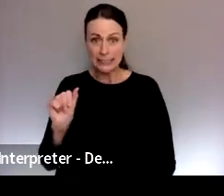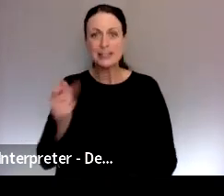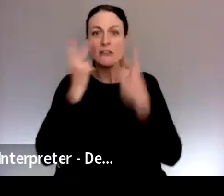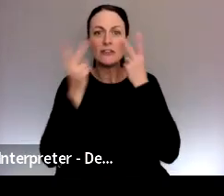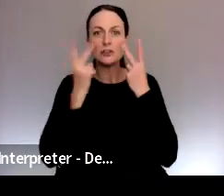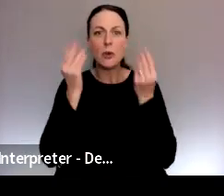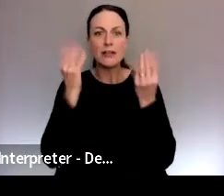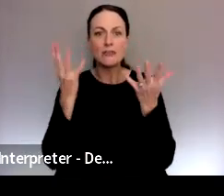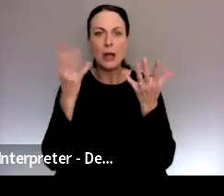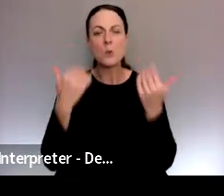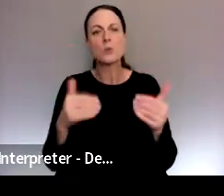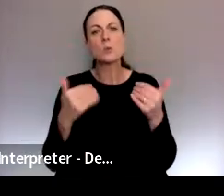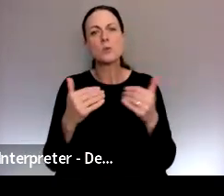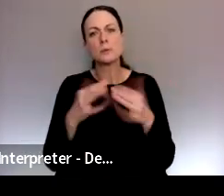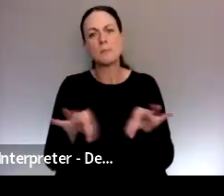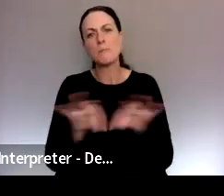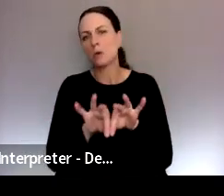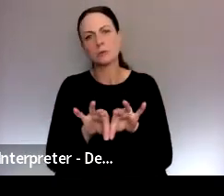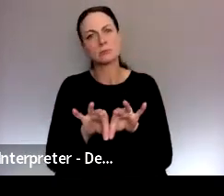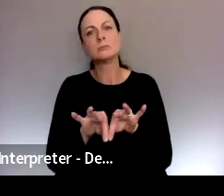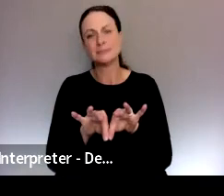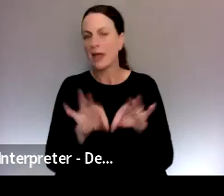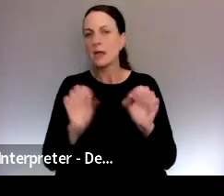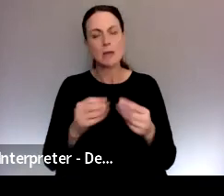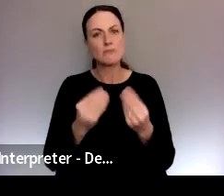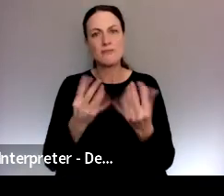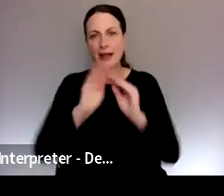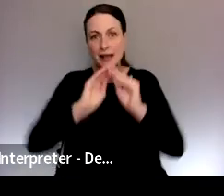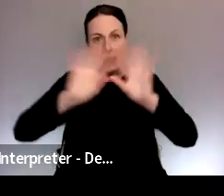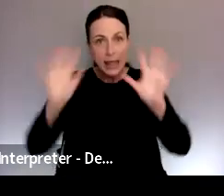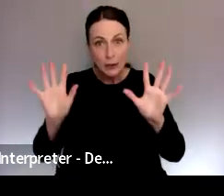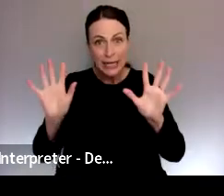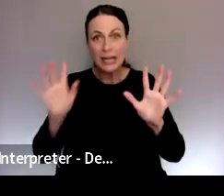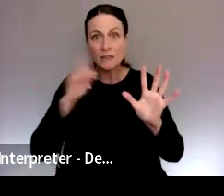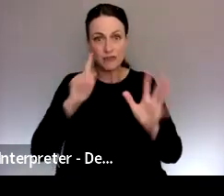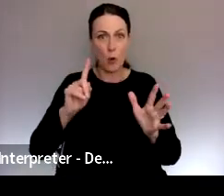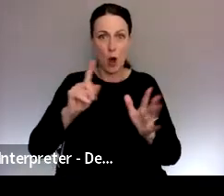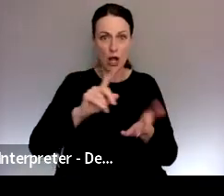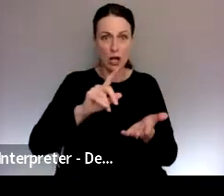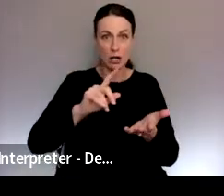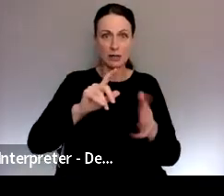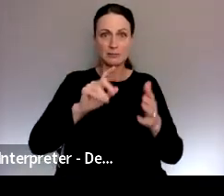visual information is extremely important. It can provide clarity to text on a page